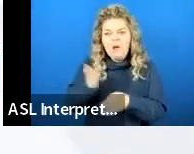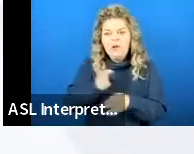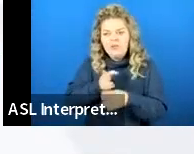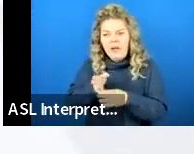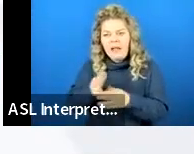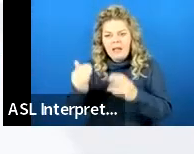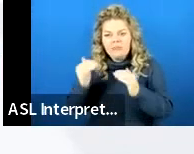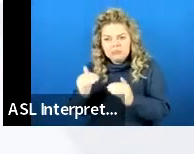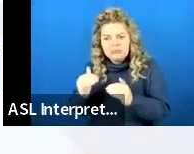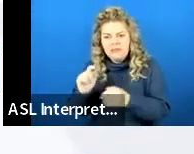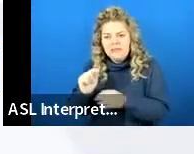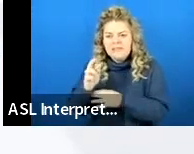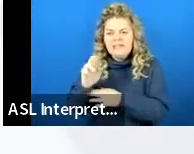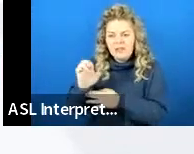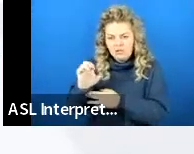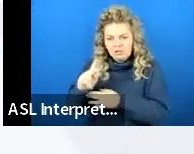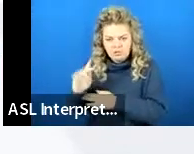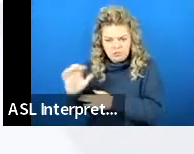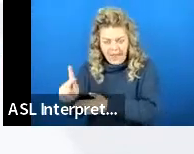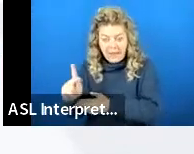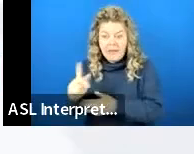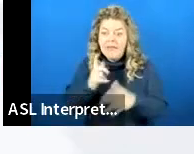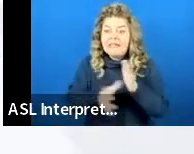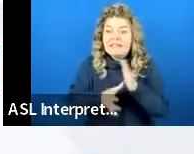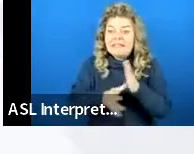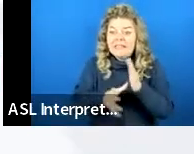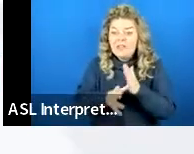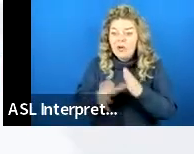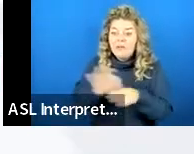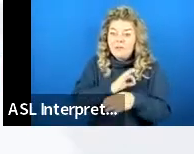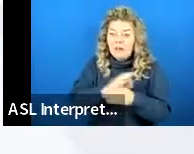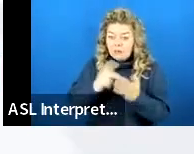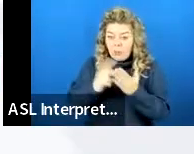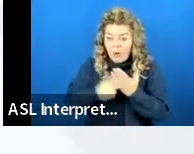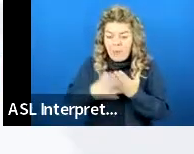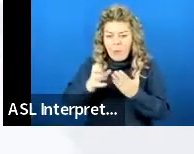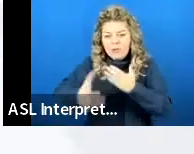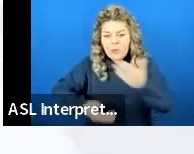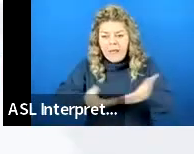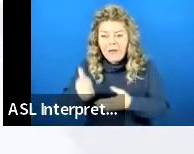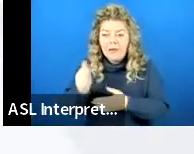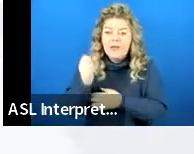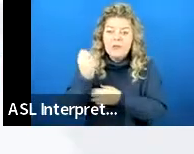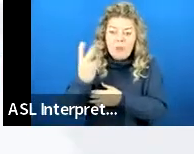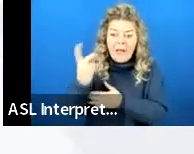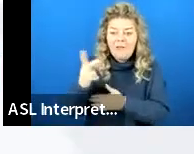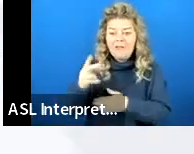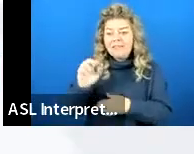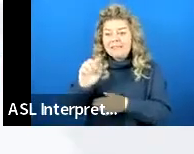The new LSNA Senior Collegiate Fellows program six to hire 12 tenured faculty recently appointed to the rank